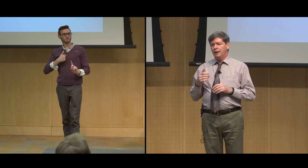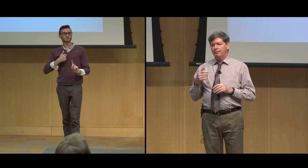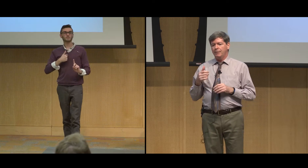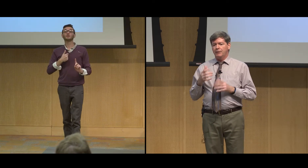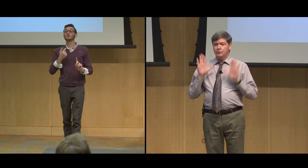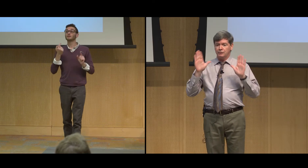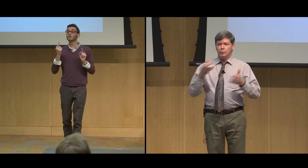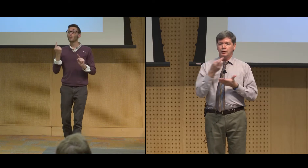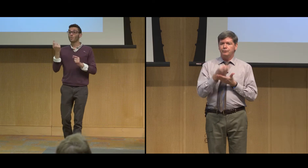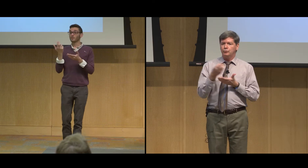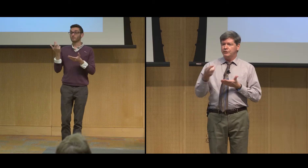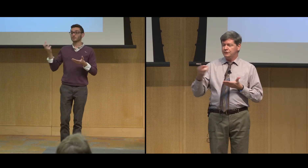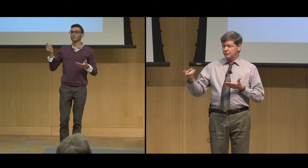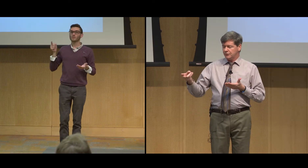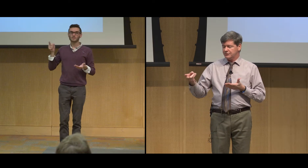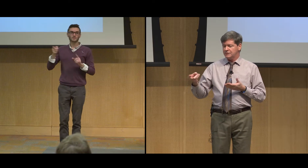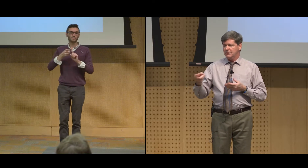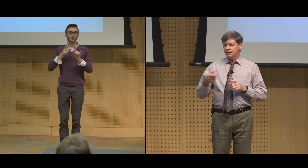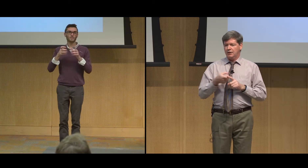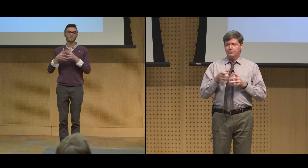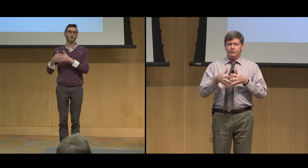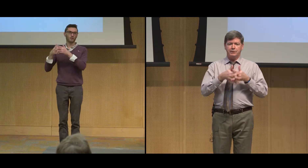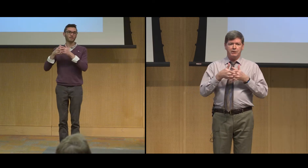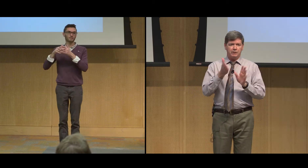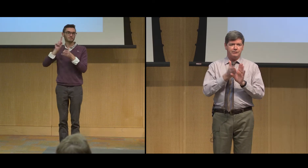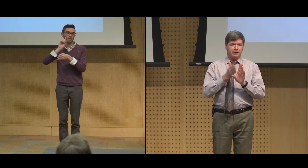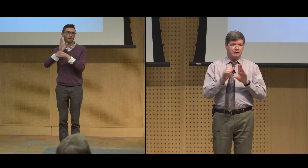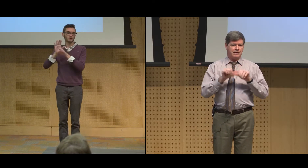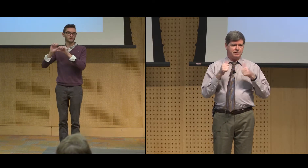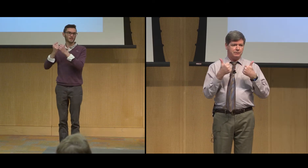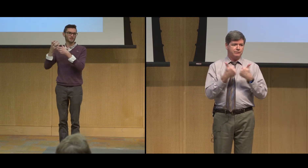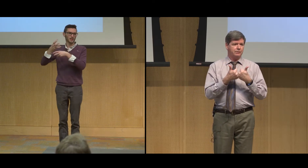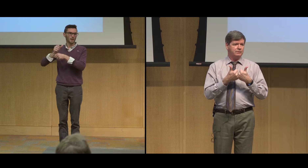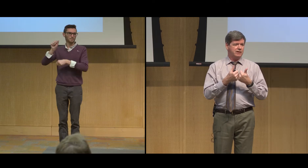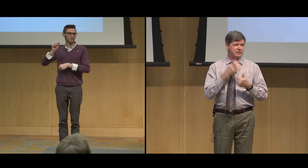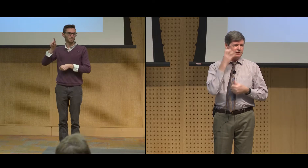um, there was a wonderful resource from the American Psychological Association.